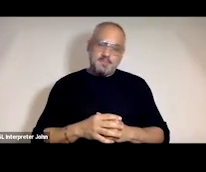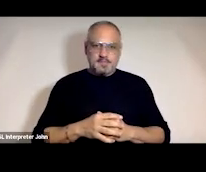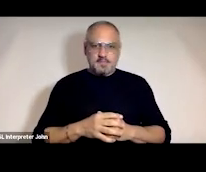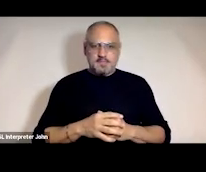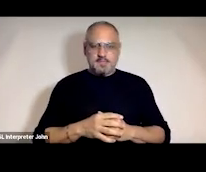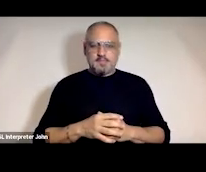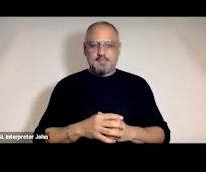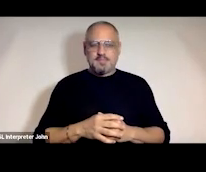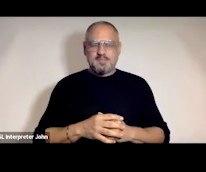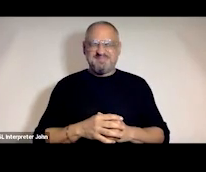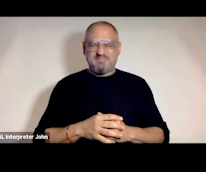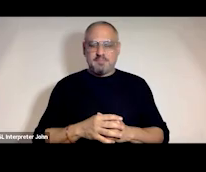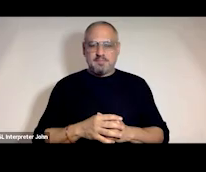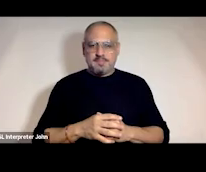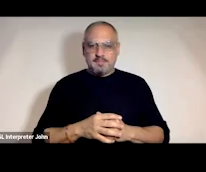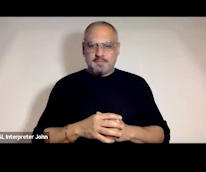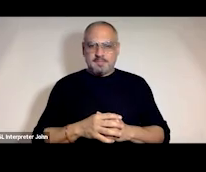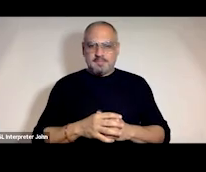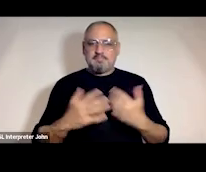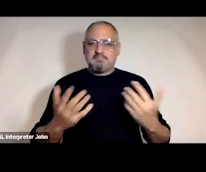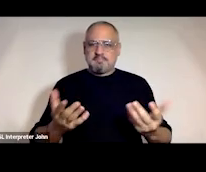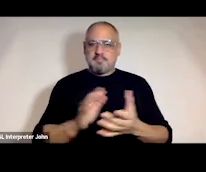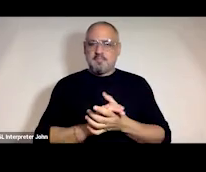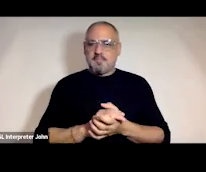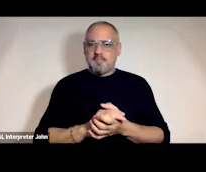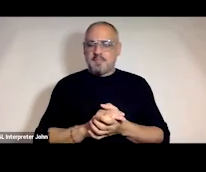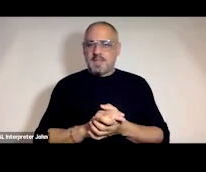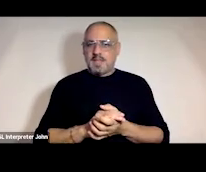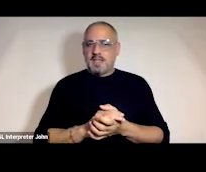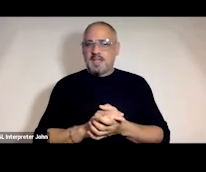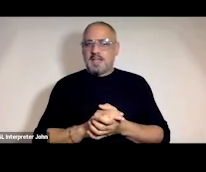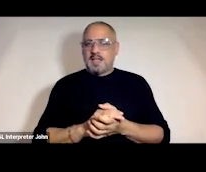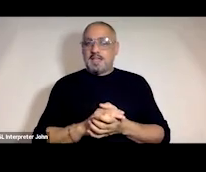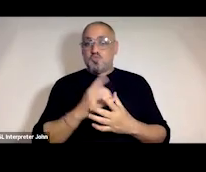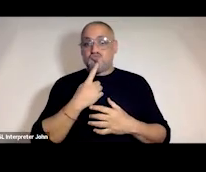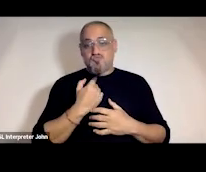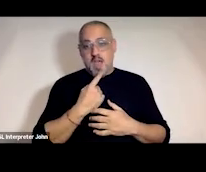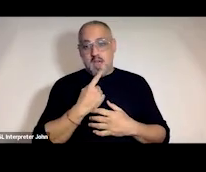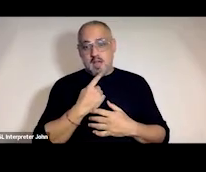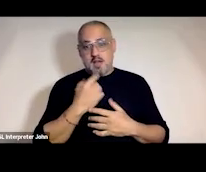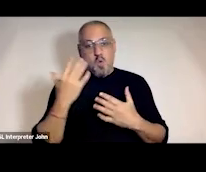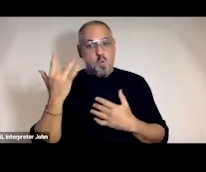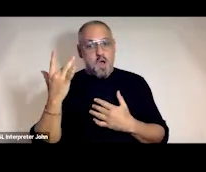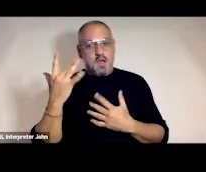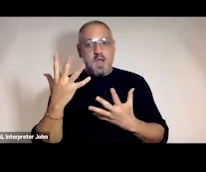Okay, so this is in red because we want to show you